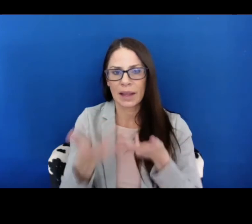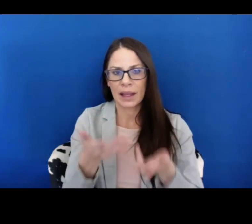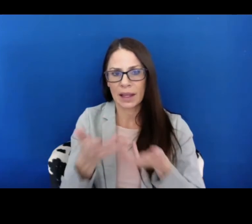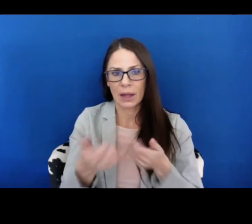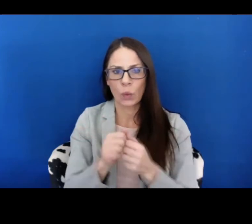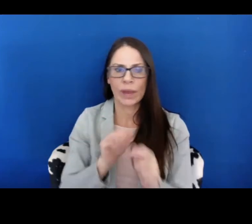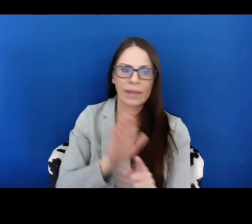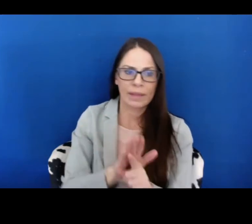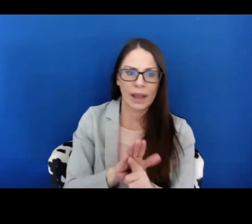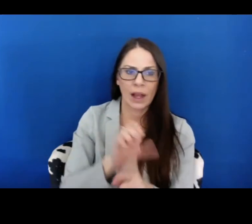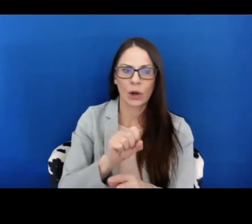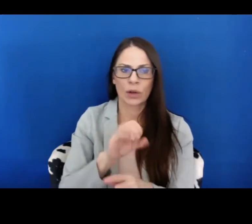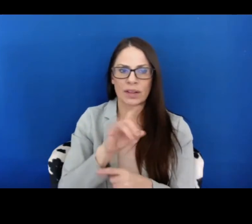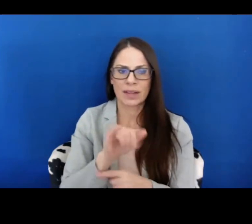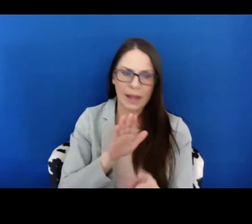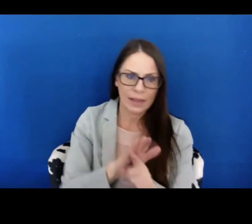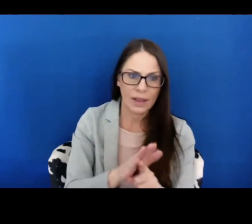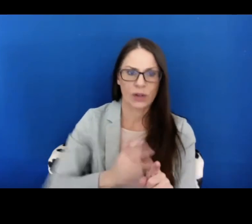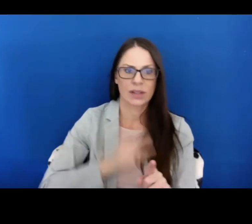that their senses and the structure of those societies permitted.